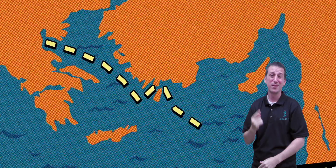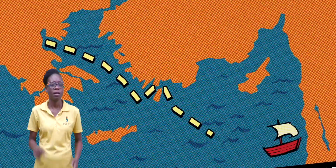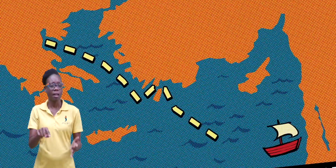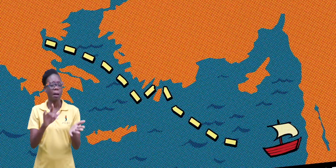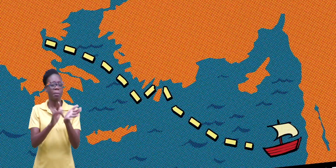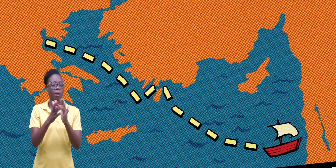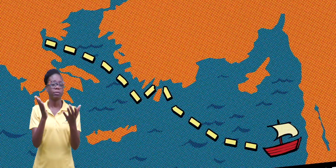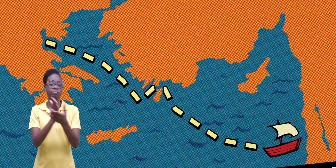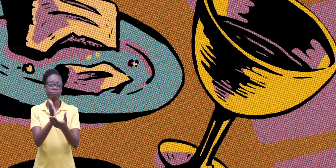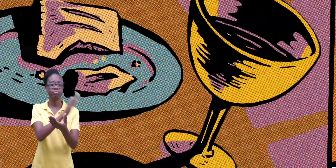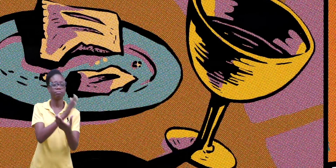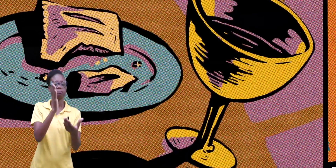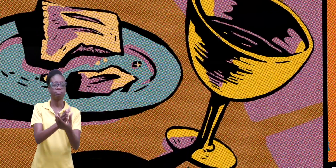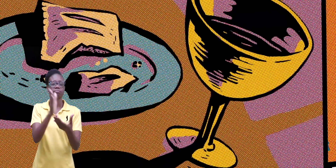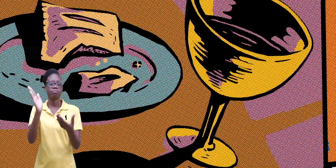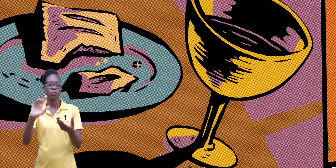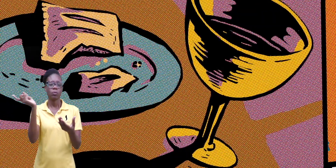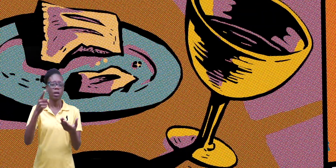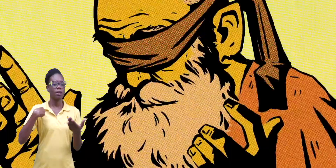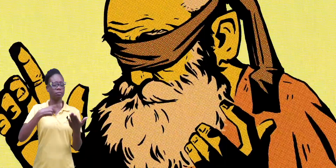Jon: So no matter where I’m reading in the Bible, I need to pay attention to